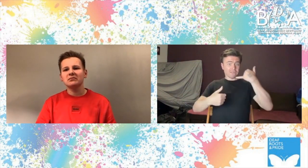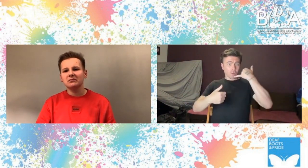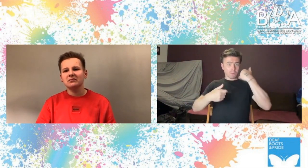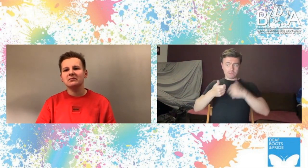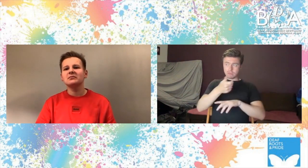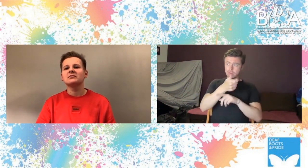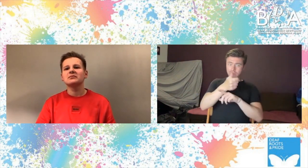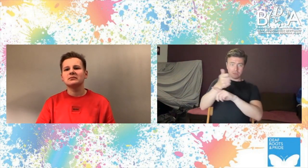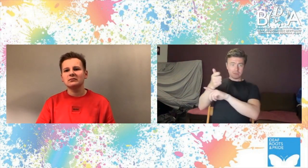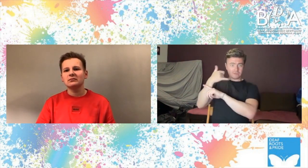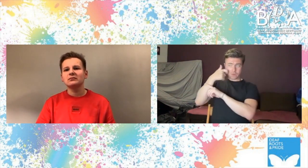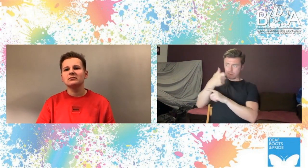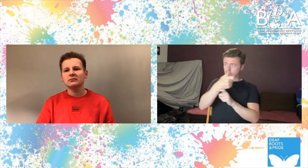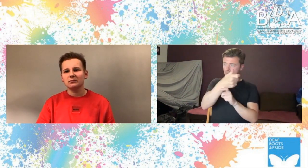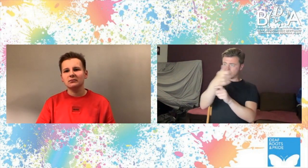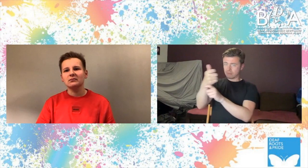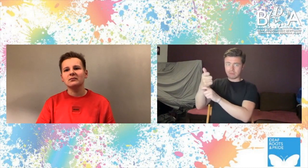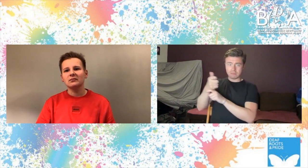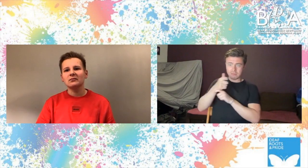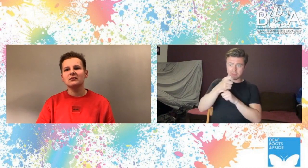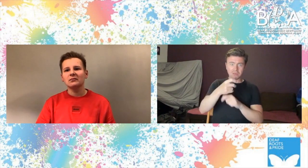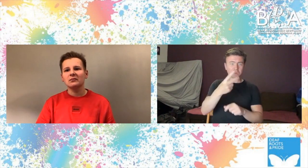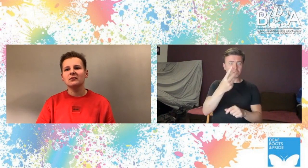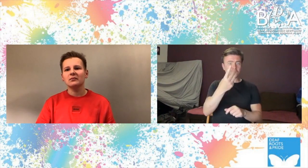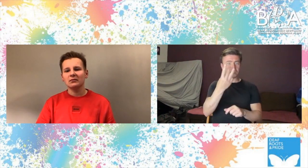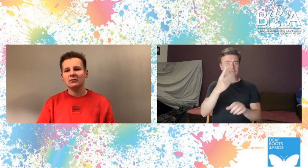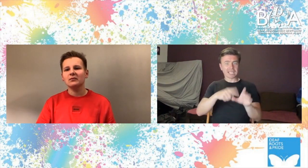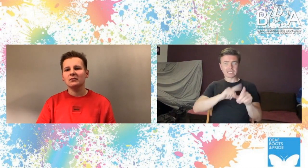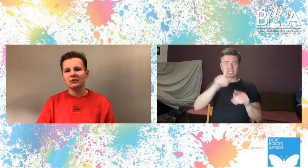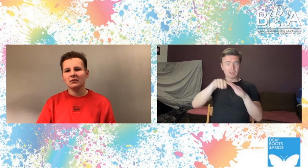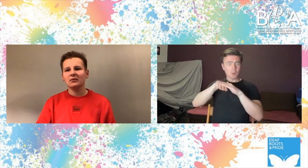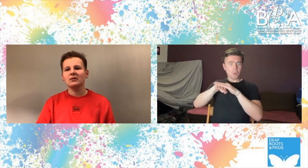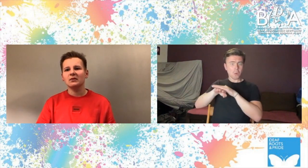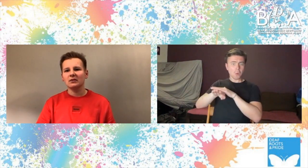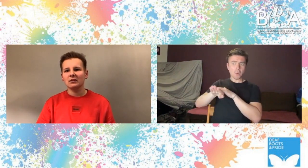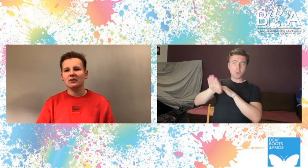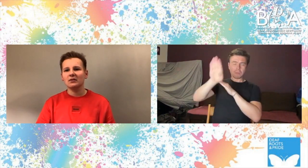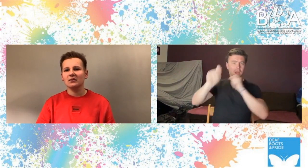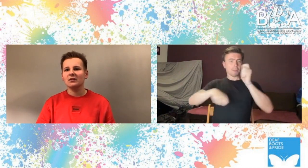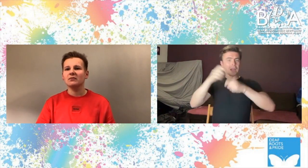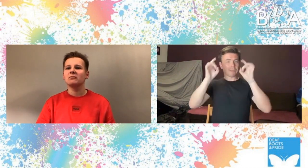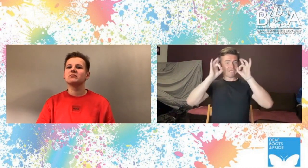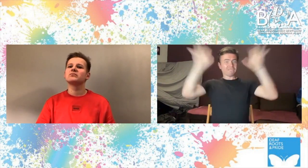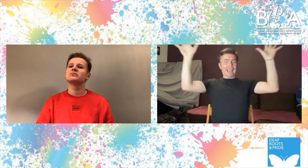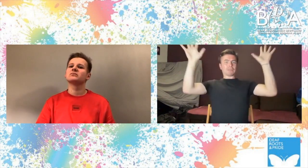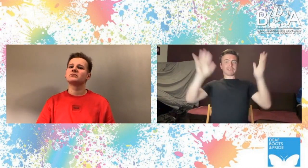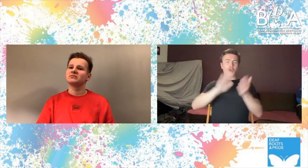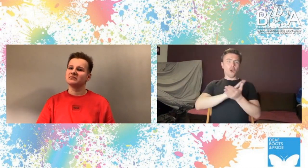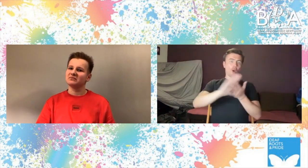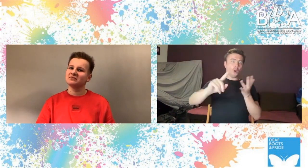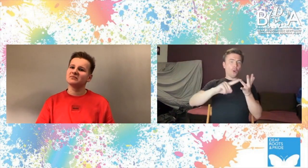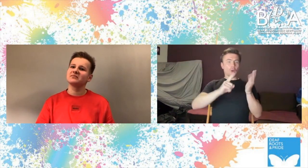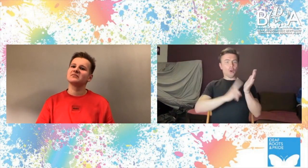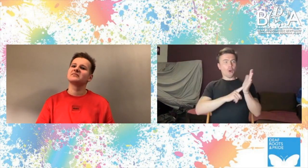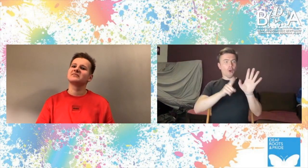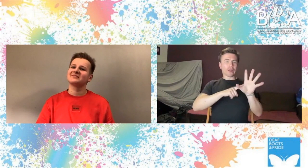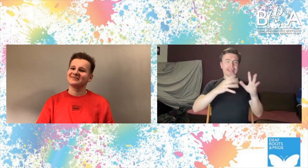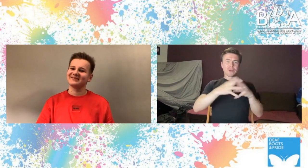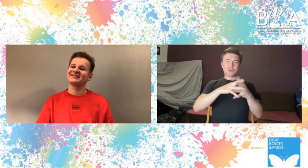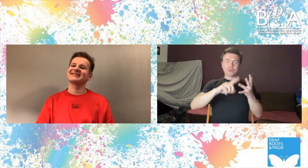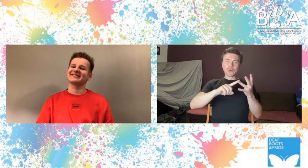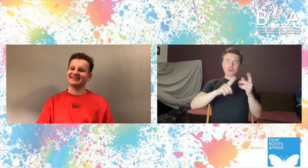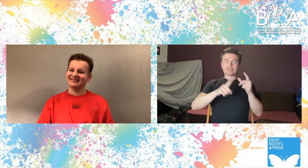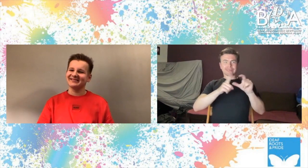mobile phones, and two or three years later, they are famous, they’re in Hollywood,